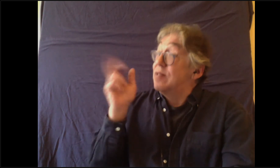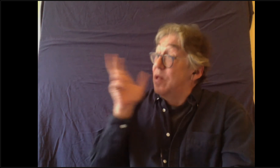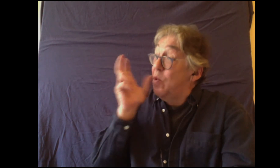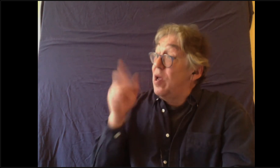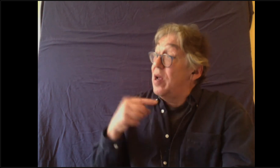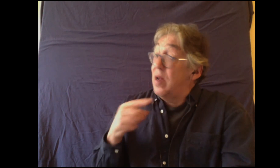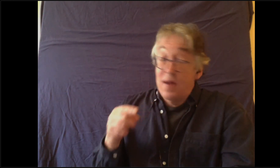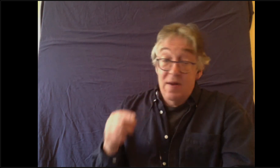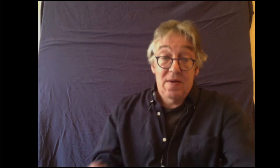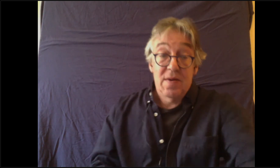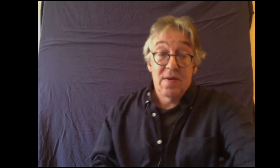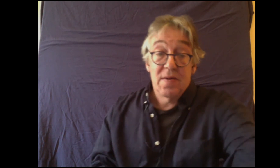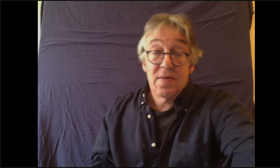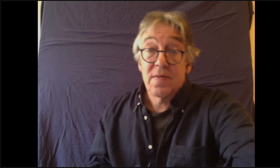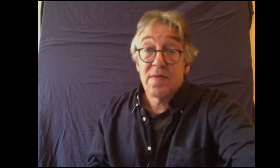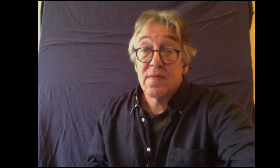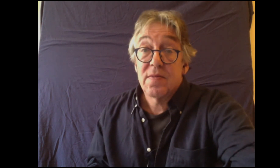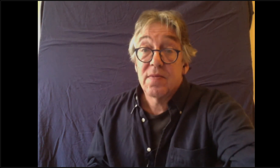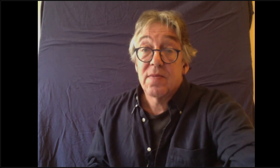but we have a question directly for you.